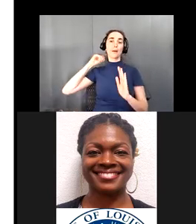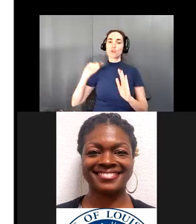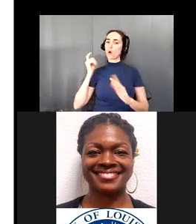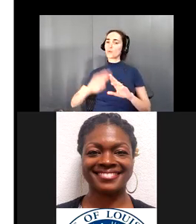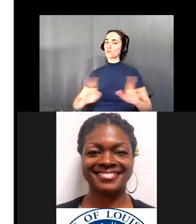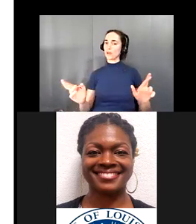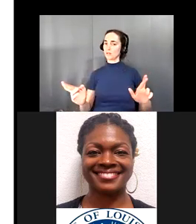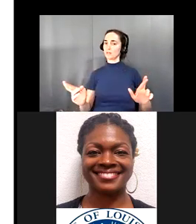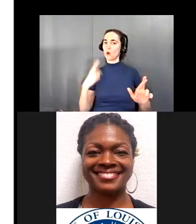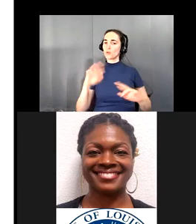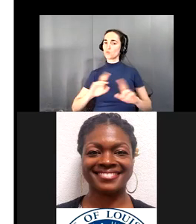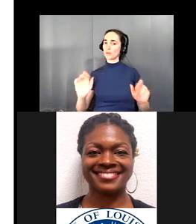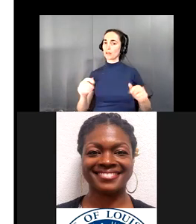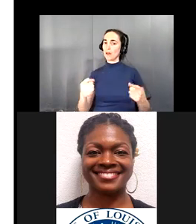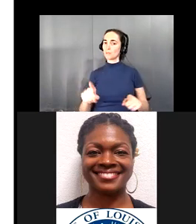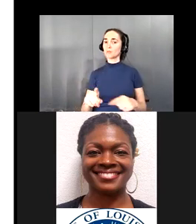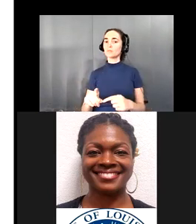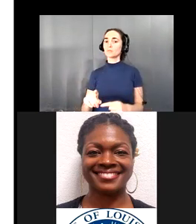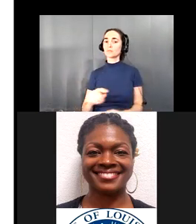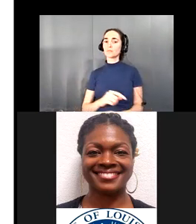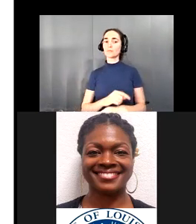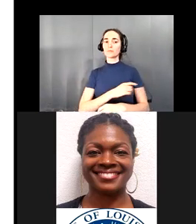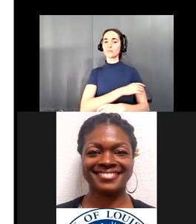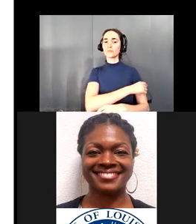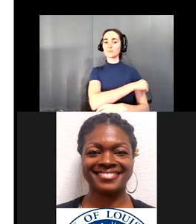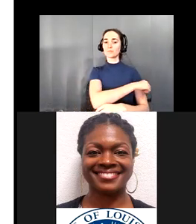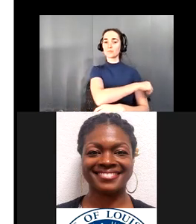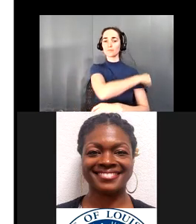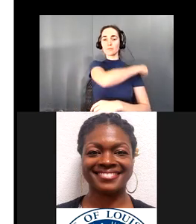to look at the look at this topic. 16:15:53 And obviously if somebody does wander